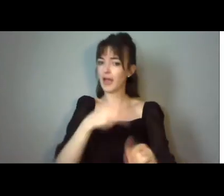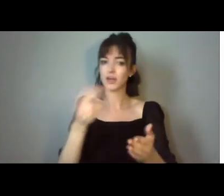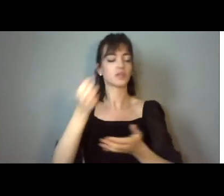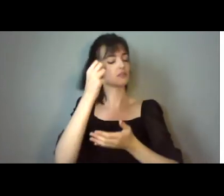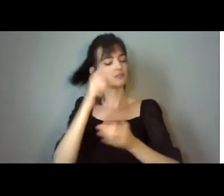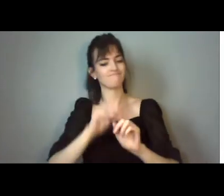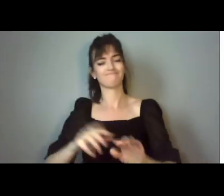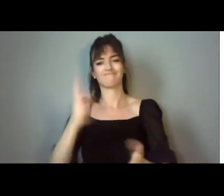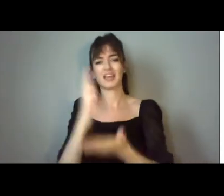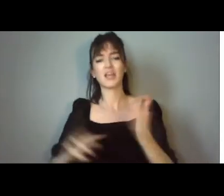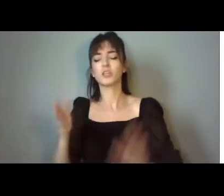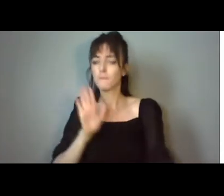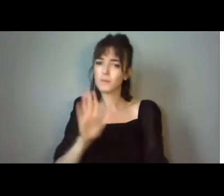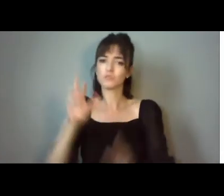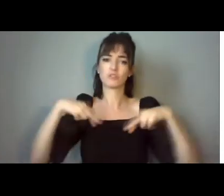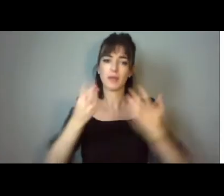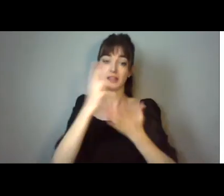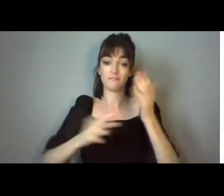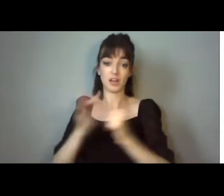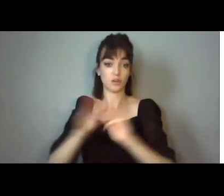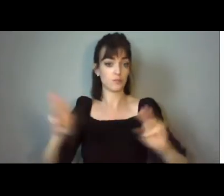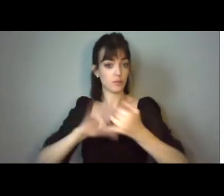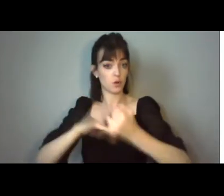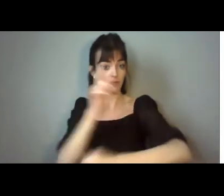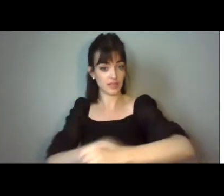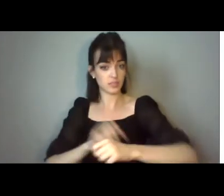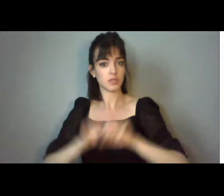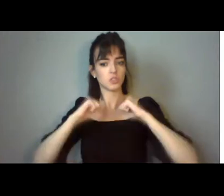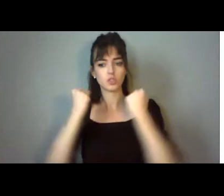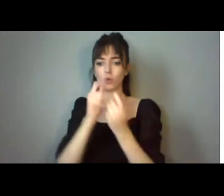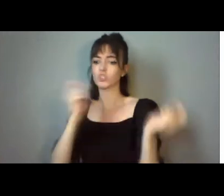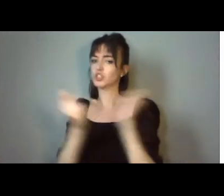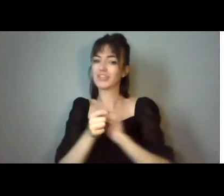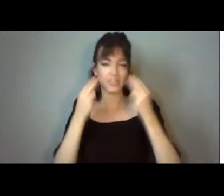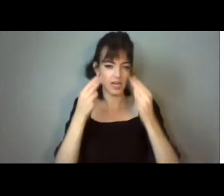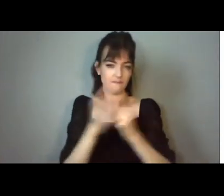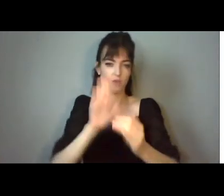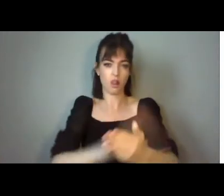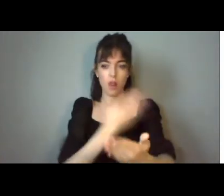and requires a social transformation of law, policy and practice, rather than the continual